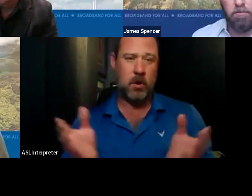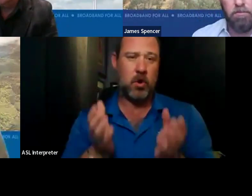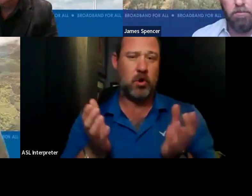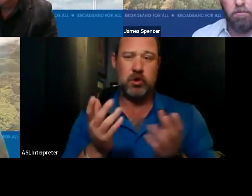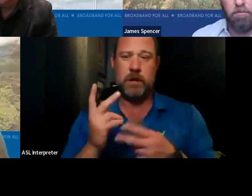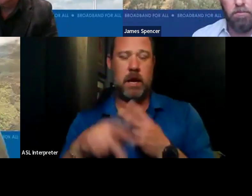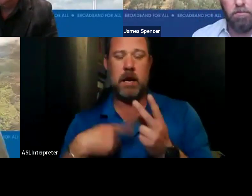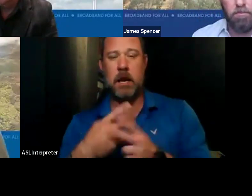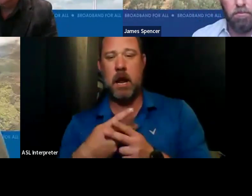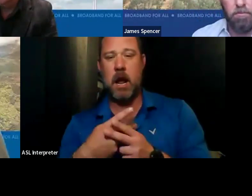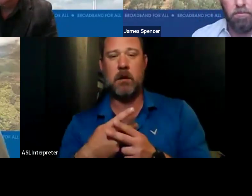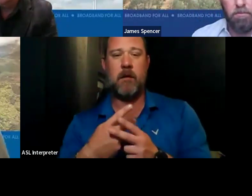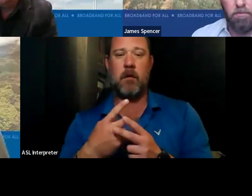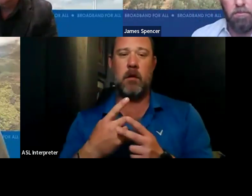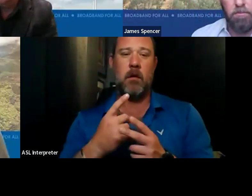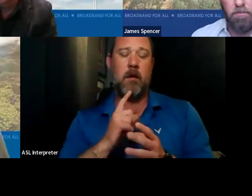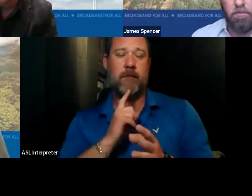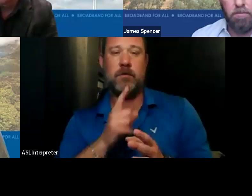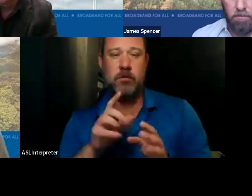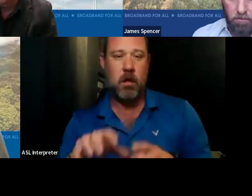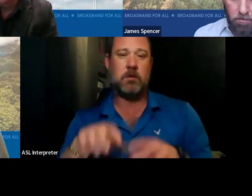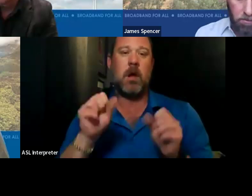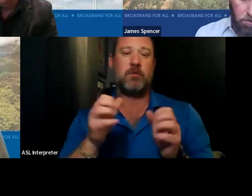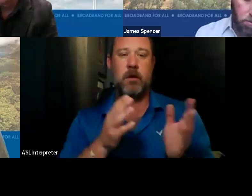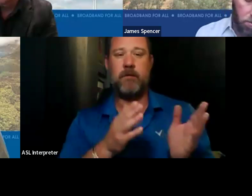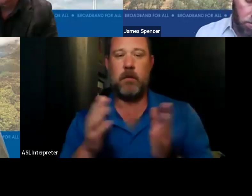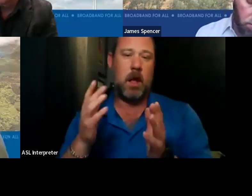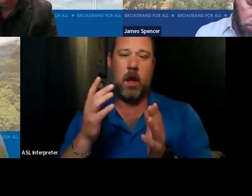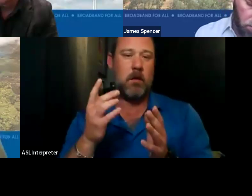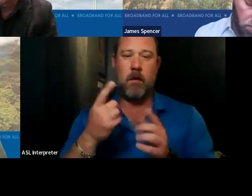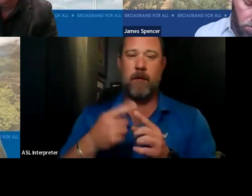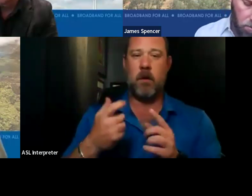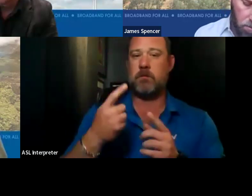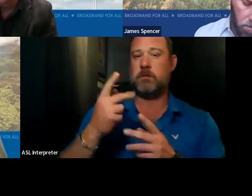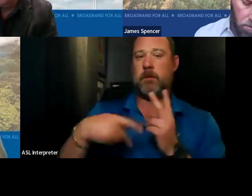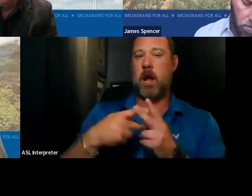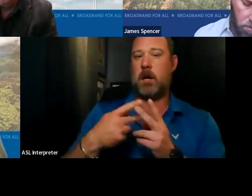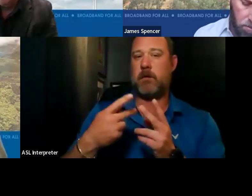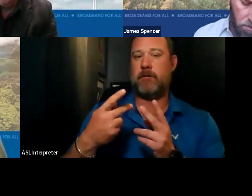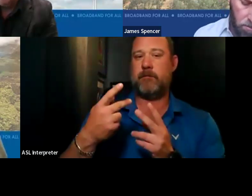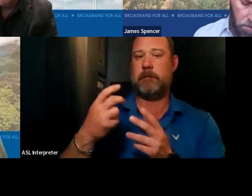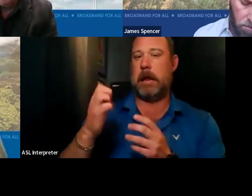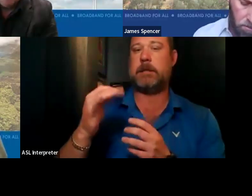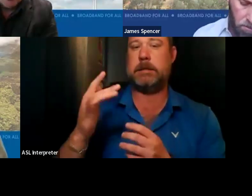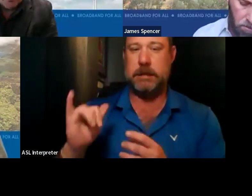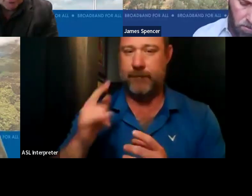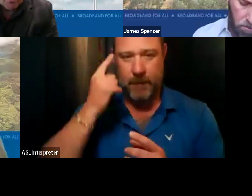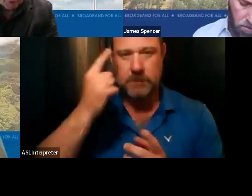type of official adoption of the plan from some type of entity. If that makes sense.